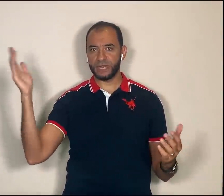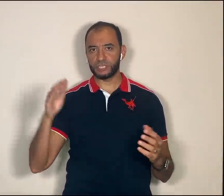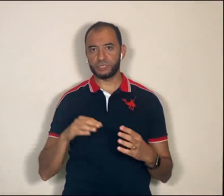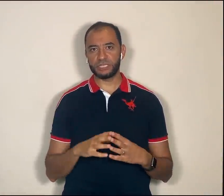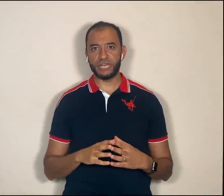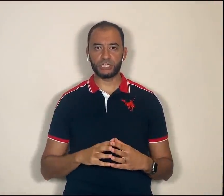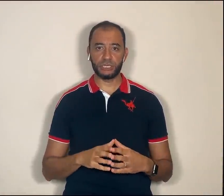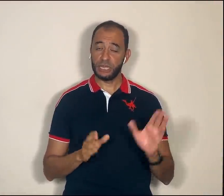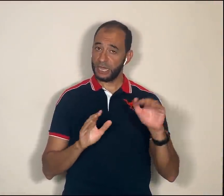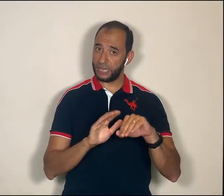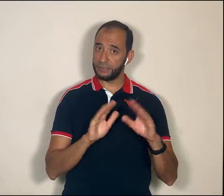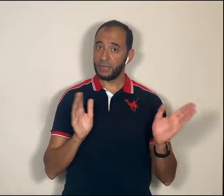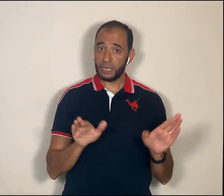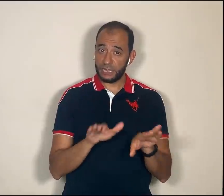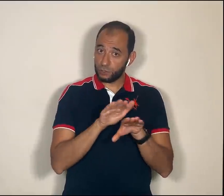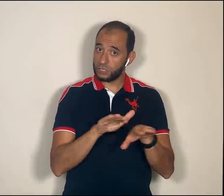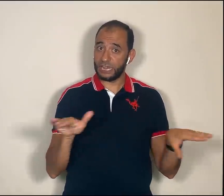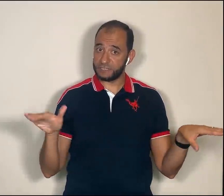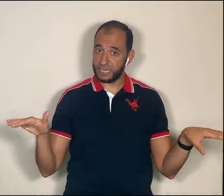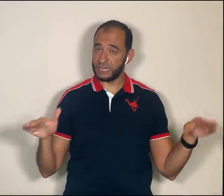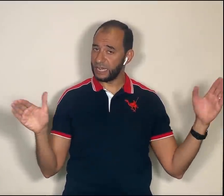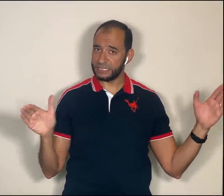natural selection, and life should have stayed at